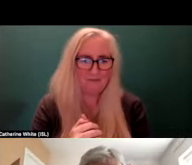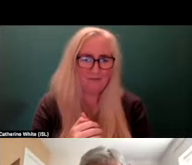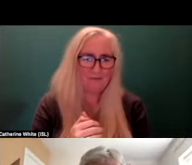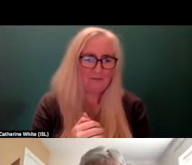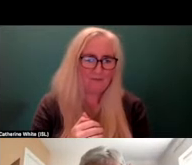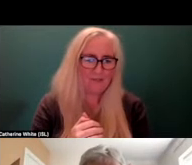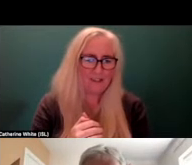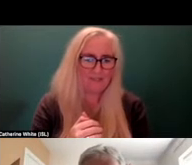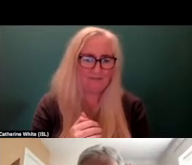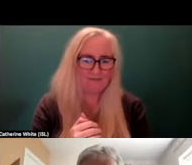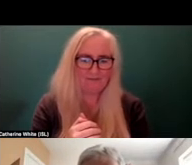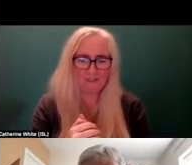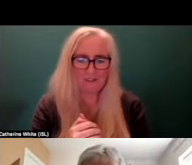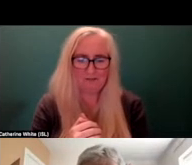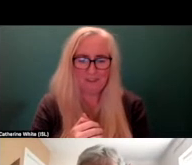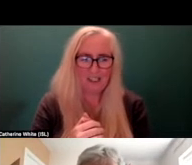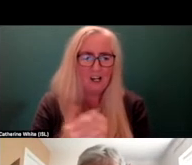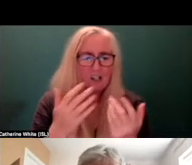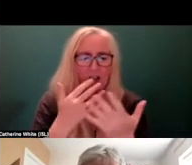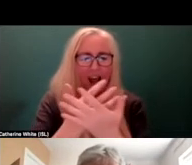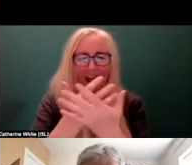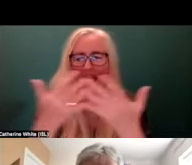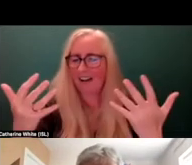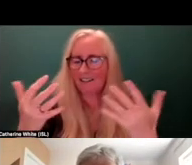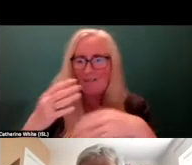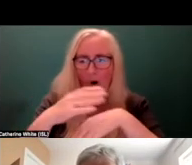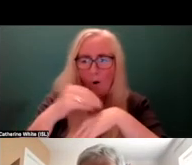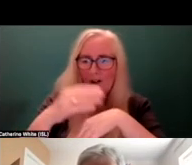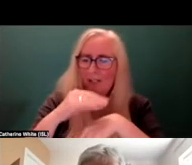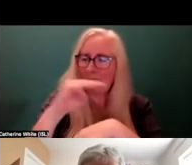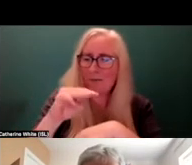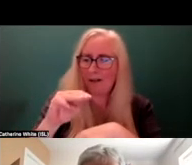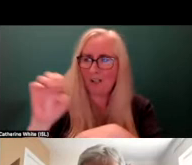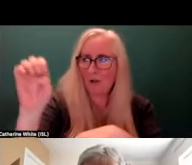I suppose the barrage of older people across Europe and the voices of